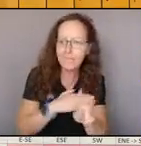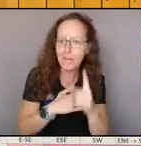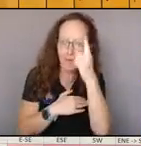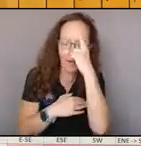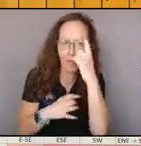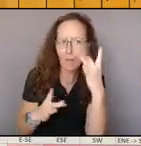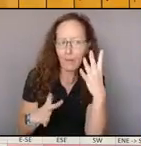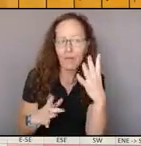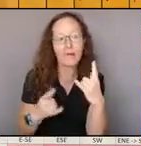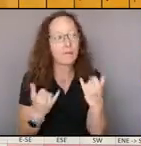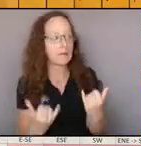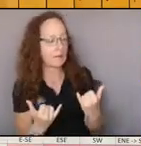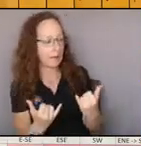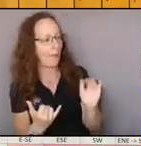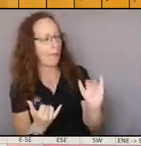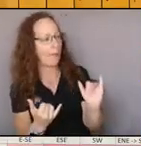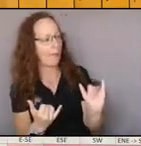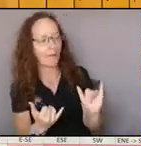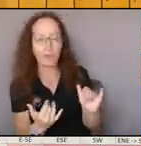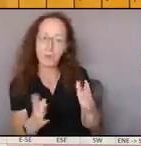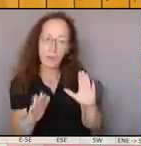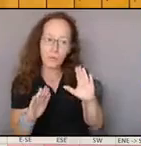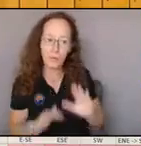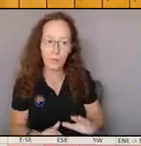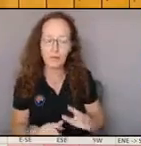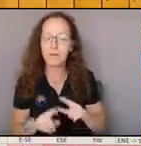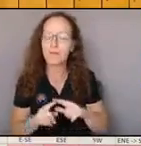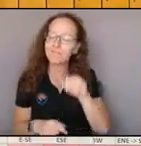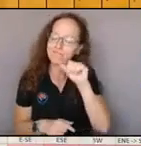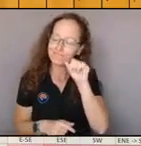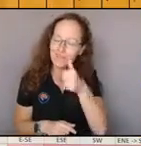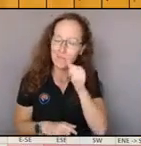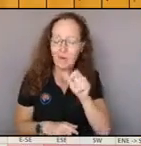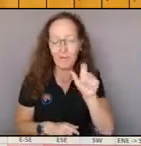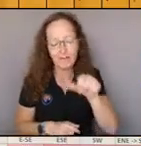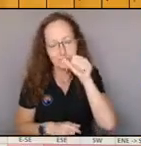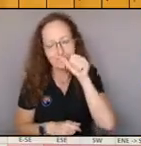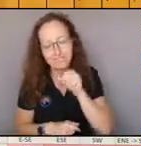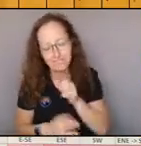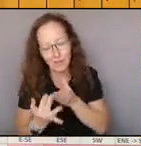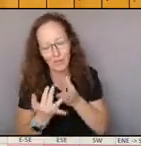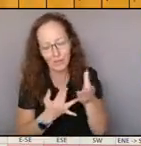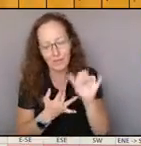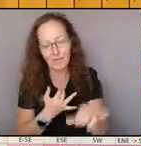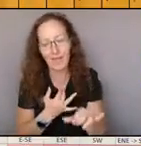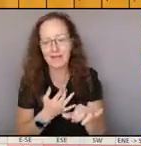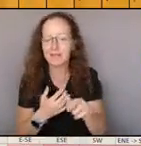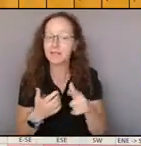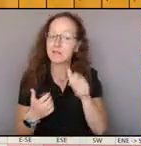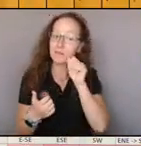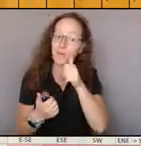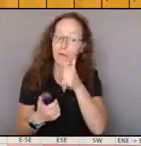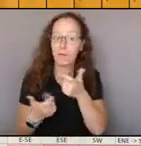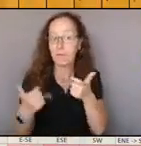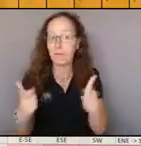WIND EVENT COMING THROUGH TOMORROW AND WE STILL HAVE TO GET THROUGH THE REST OF THE DAY. AS OF NOW, THINGS ARE LOOKING REALLY GOOD.